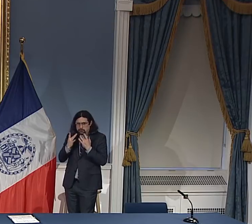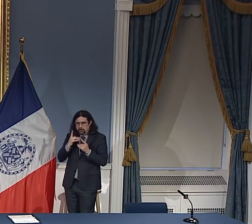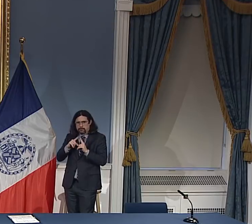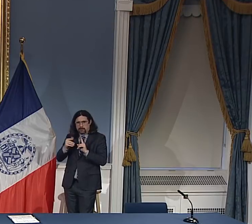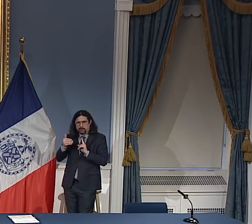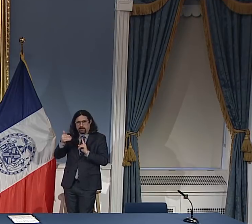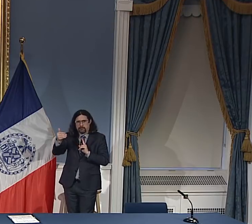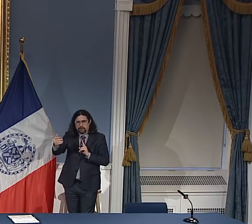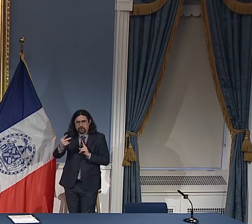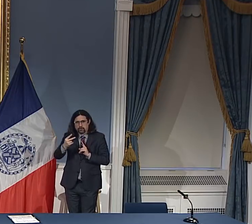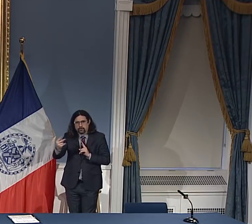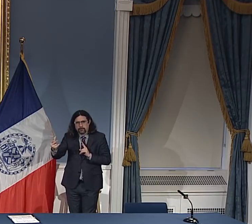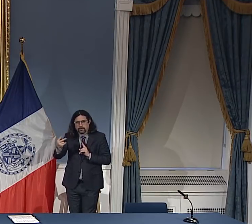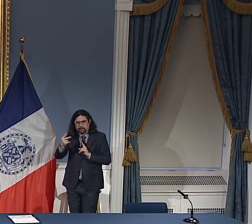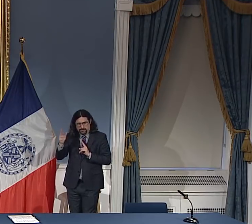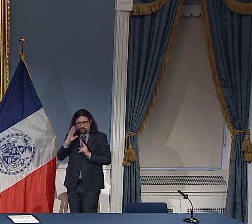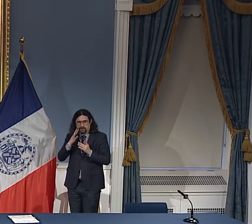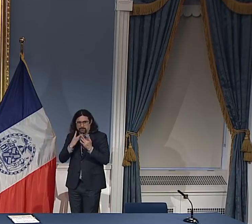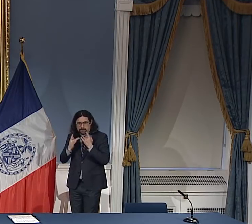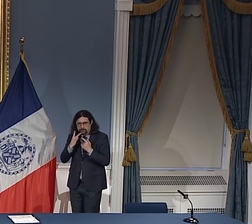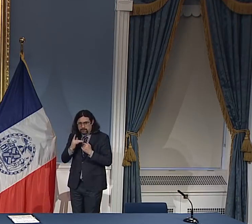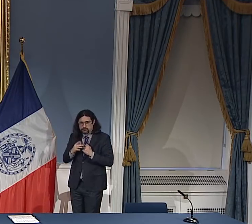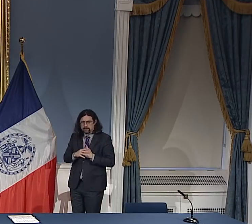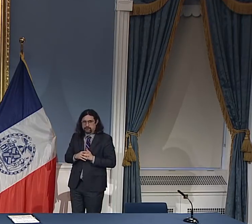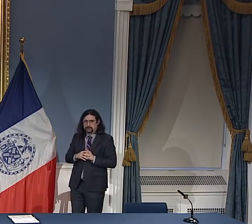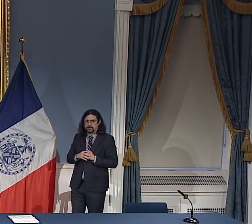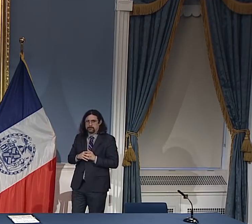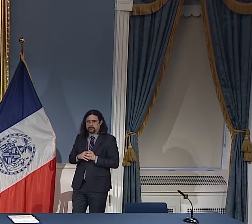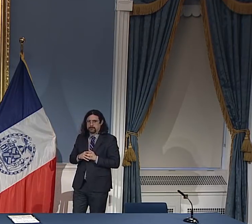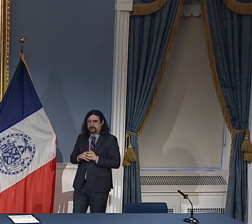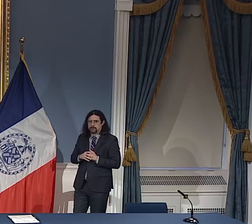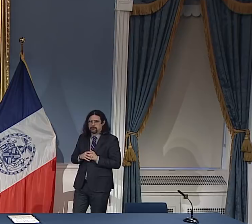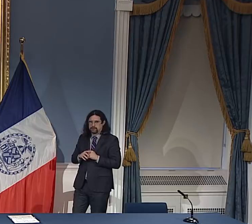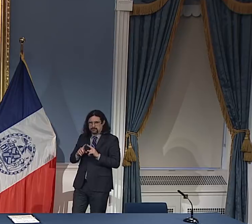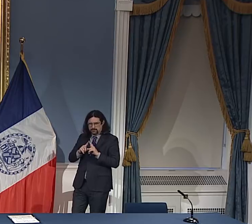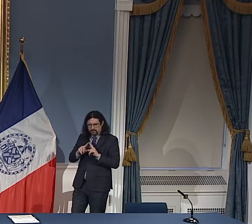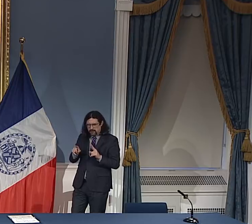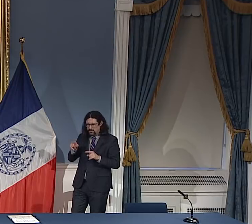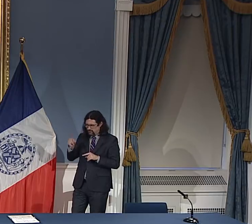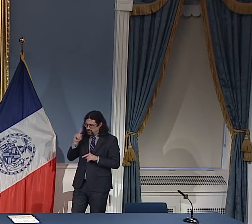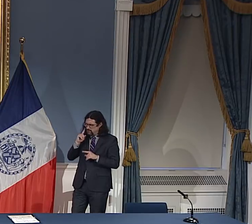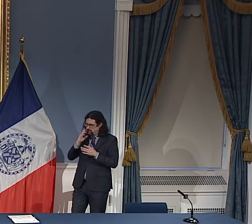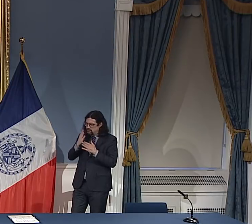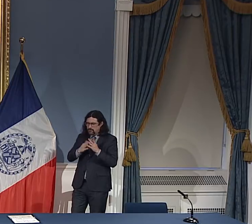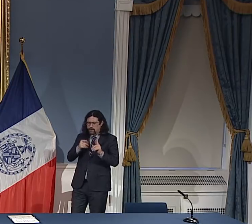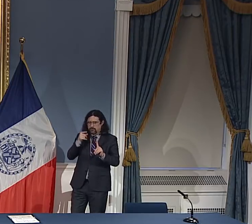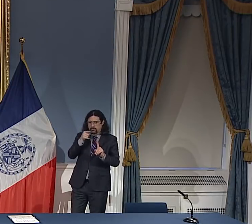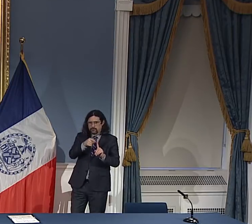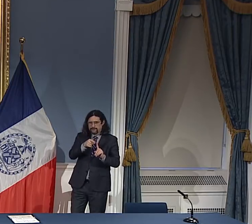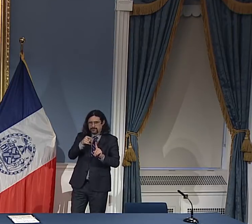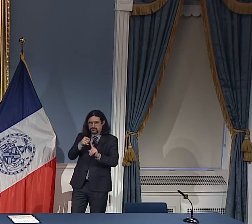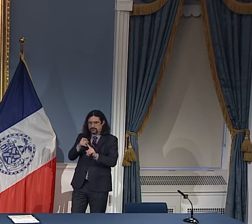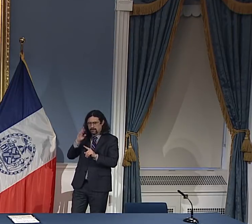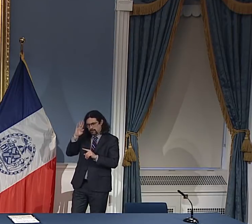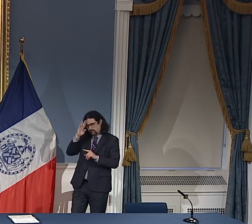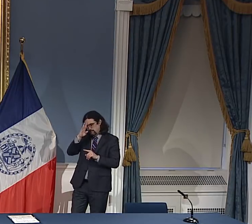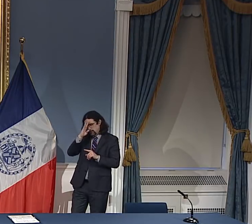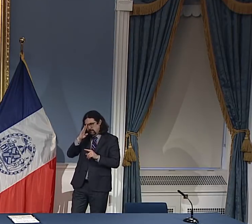BUT ARE YOU HEARING FROM INDIVIDUAL HOSPITALS ABOUT SPECICIF SHORTAGES, EITHER OF MAKSSR O VENTILATORS?